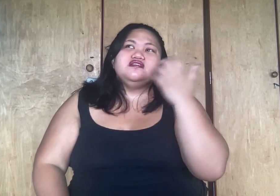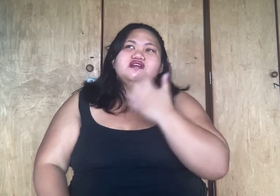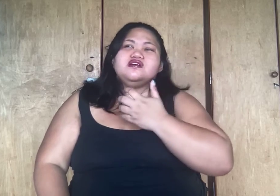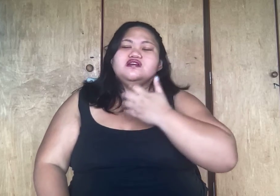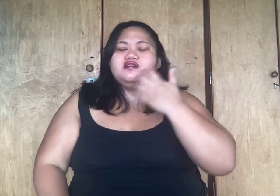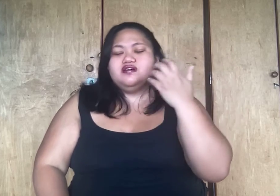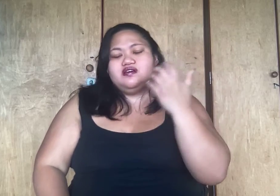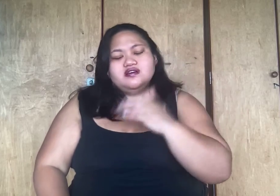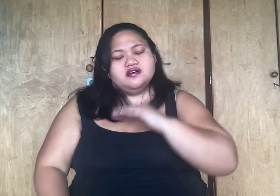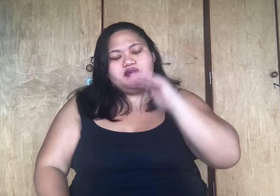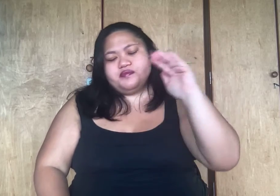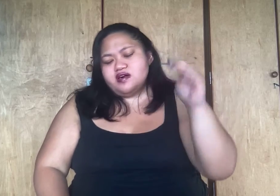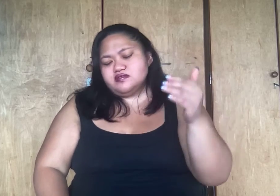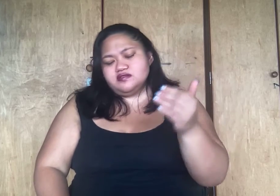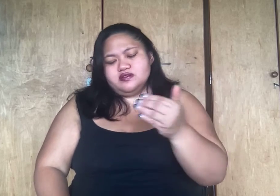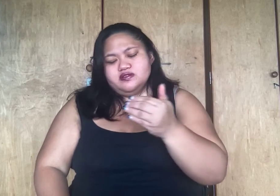... oh my soul ...